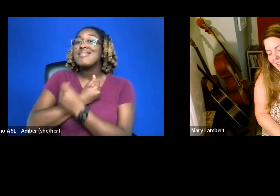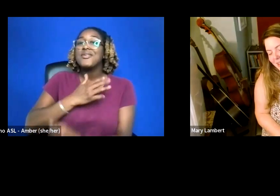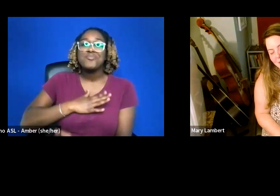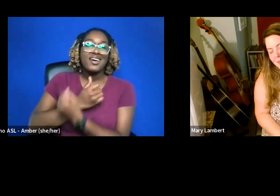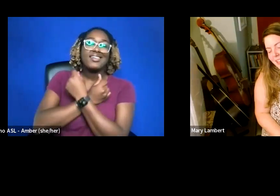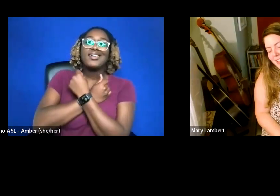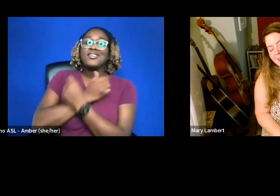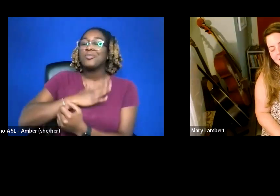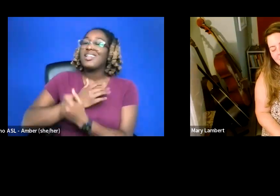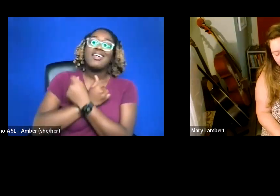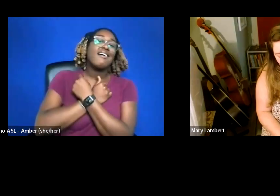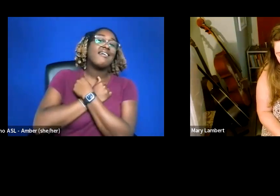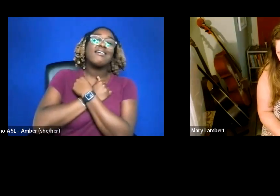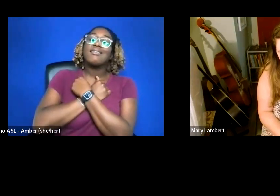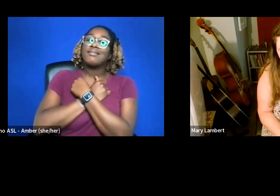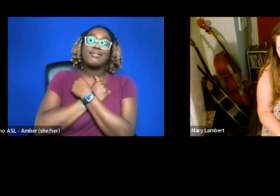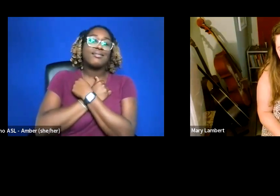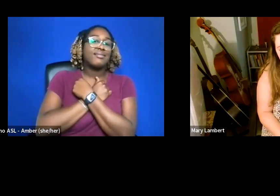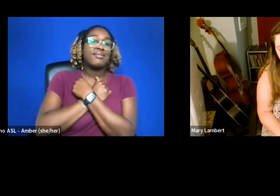All of my love.